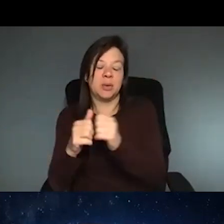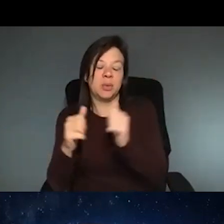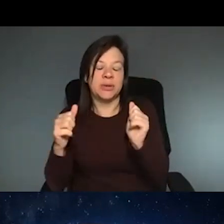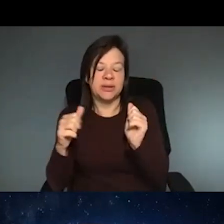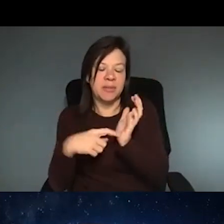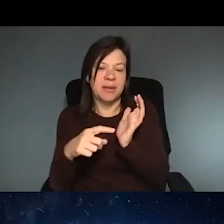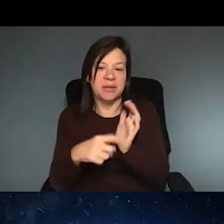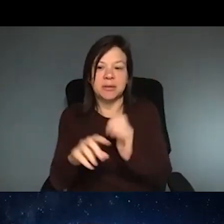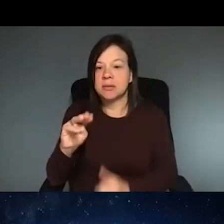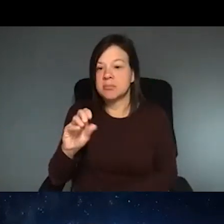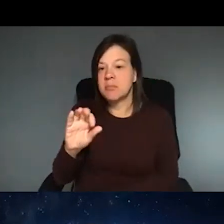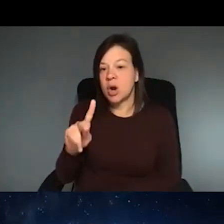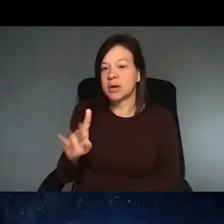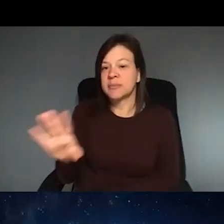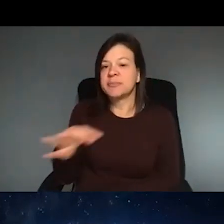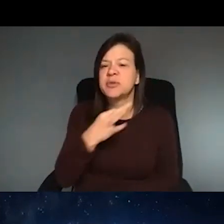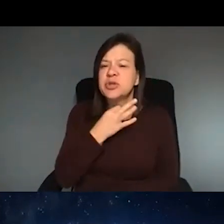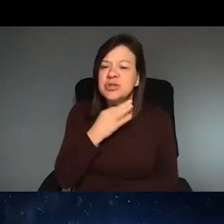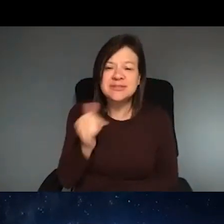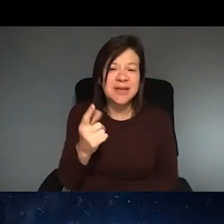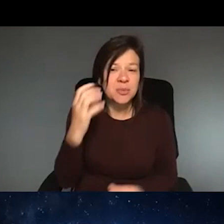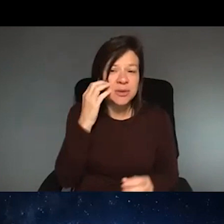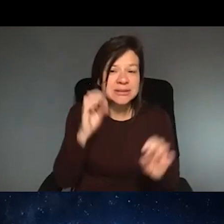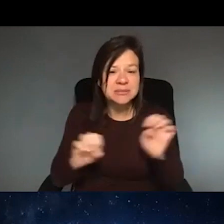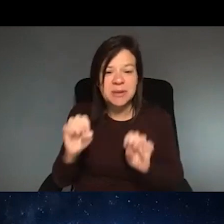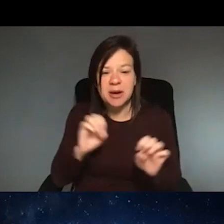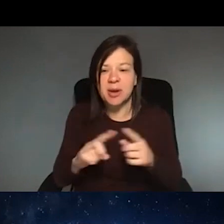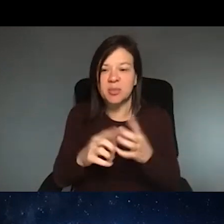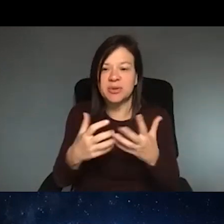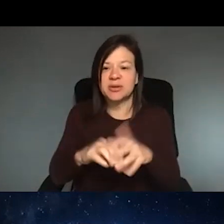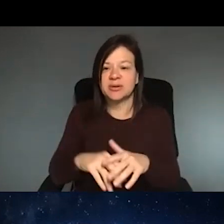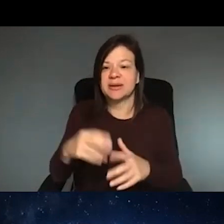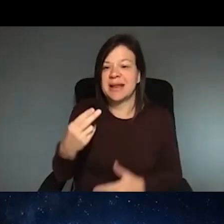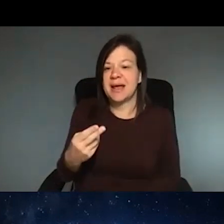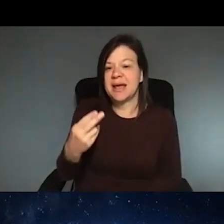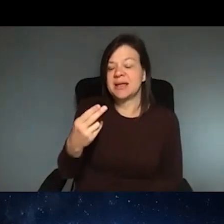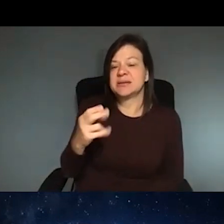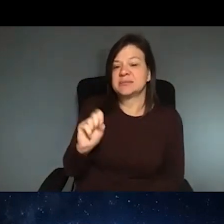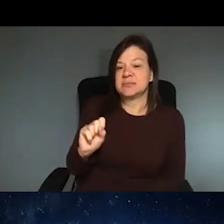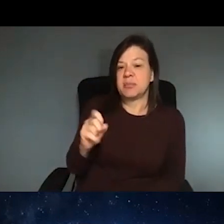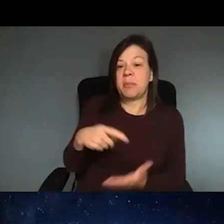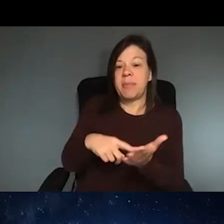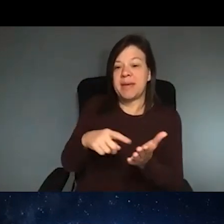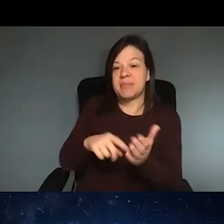MARK, MY FRIEND, CURIOUS IF ANYONE IS INTERPRETING WITH